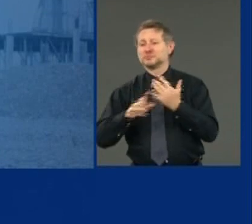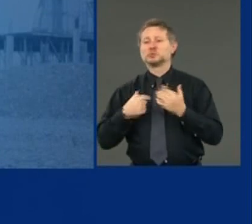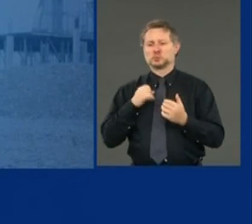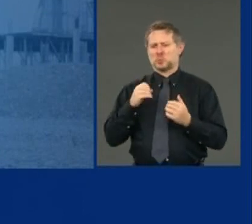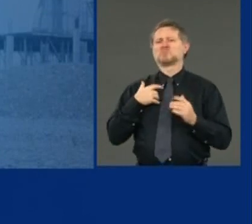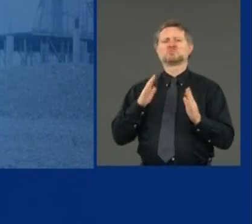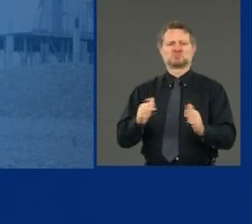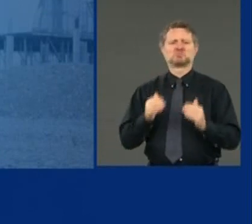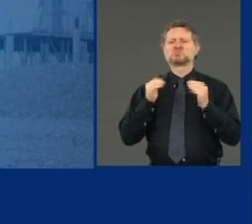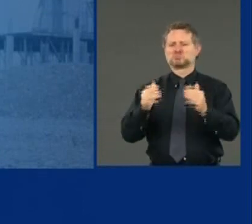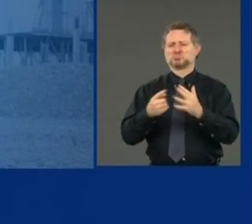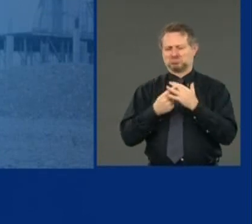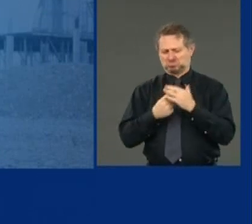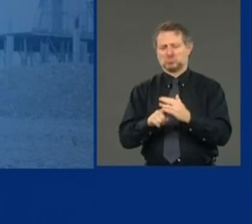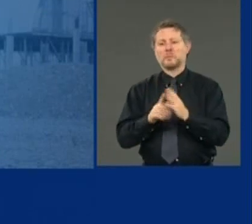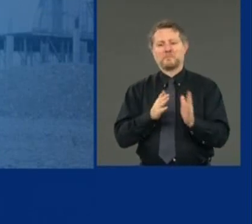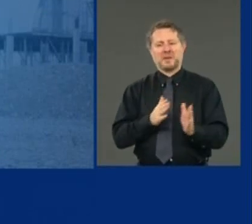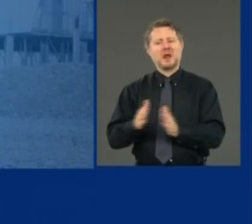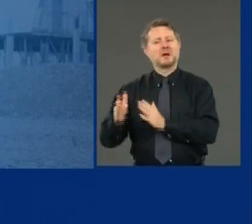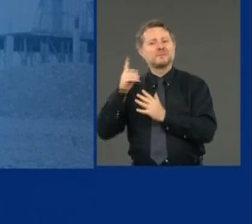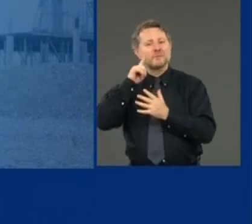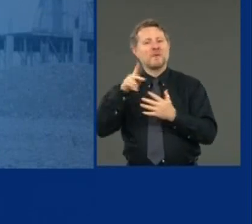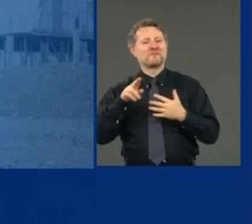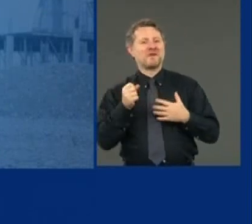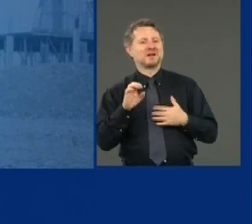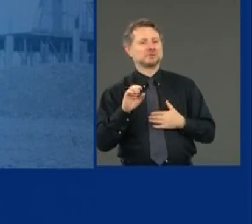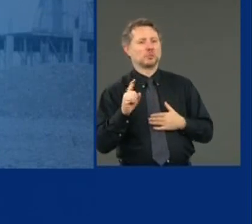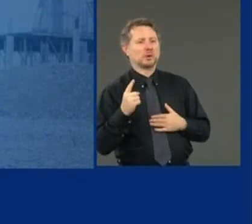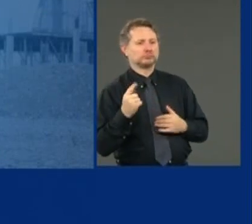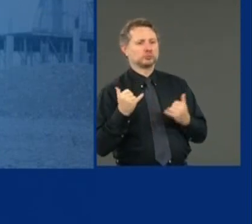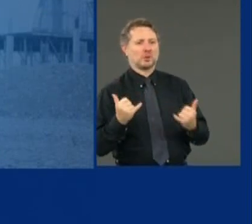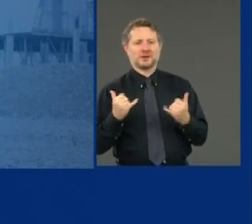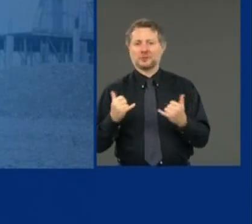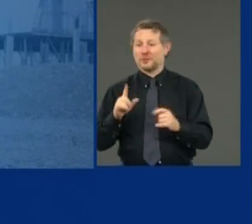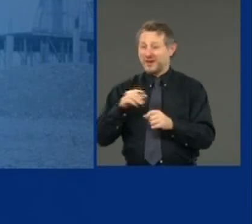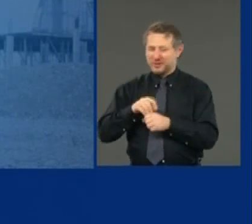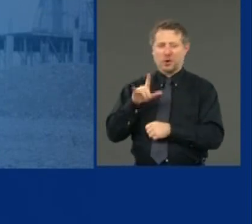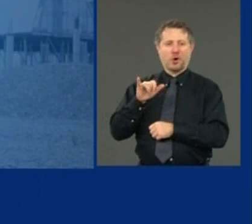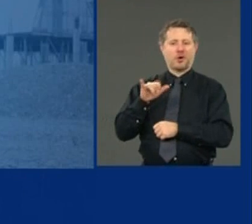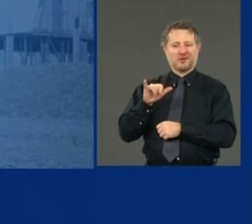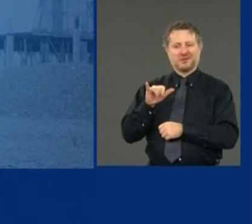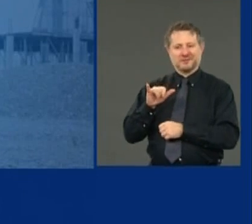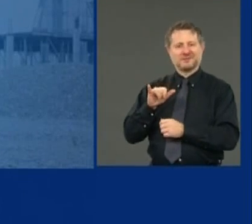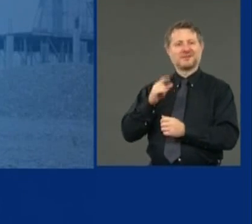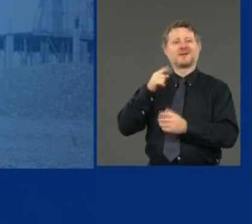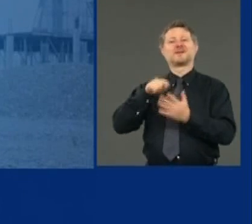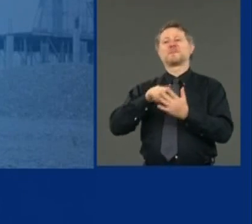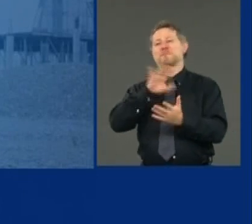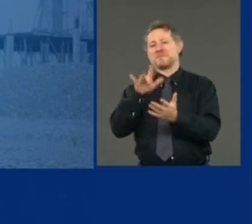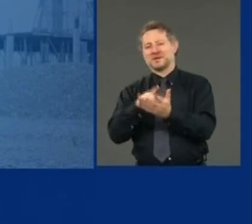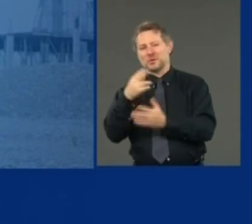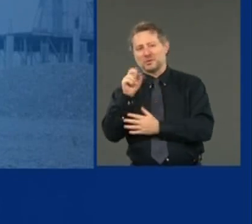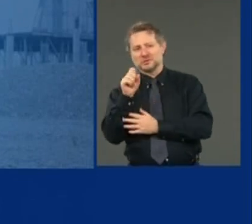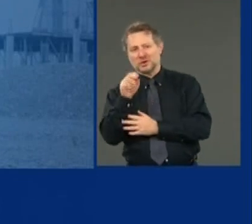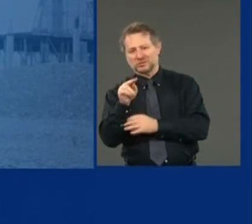SITE. SAFETY PRECAUTIONS HAVE BEEN TO BE ON SITE. WE'RE GOING TO ALLOW THAT CONSTRUCTION STAGING RIGHT NOW